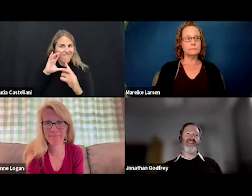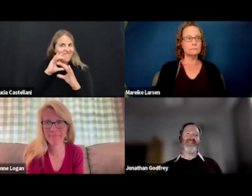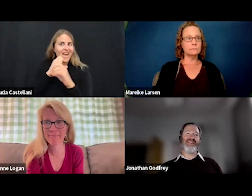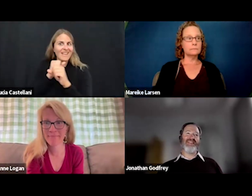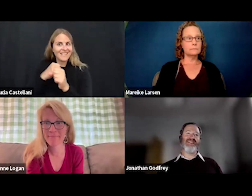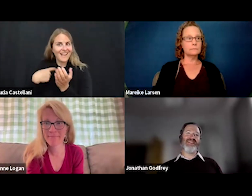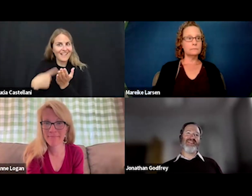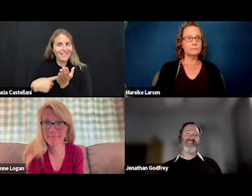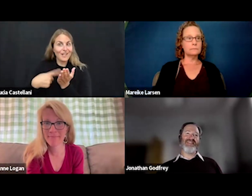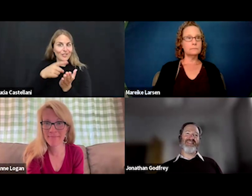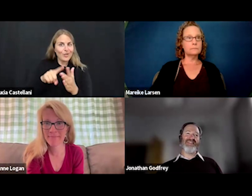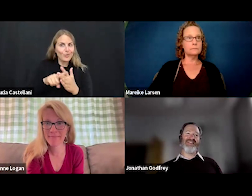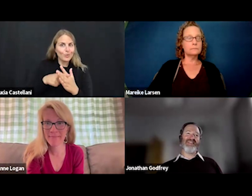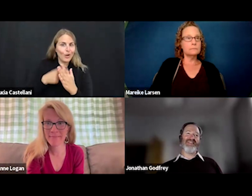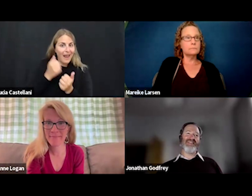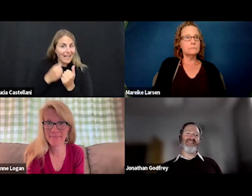Any thoughts that have been sparked for you?